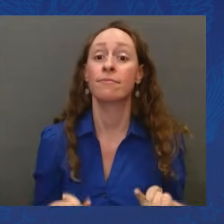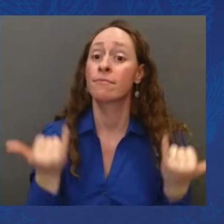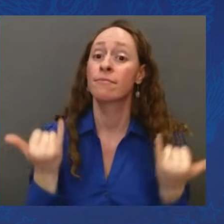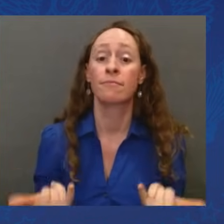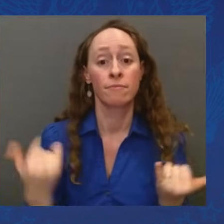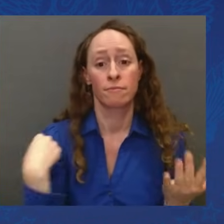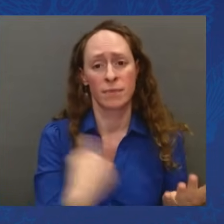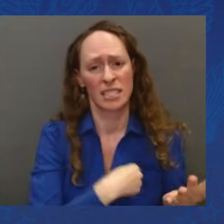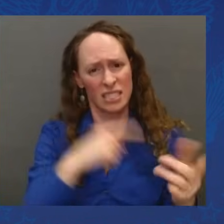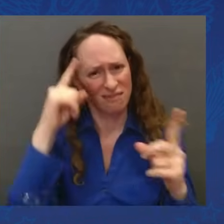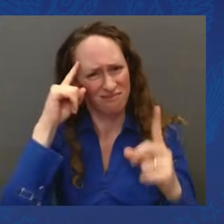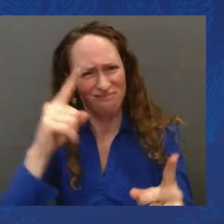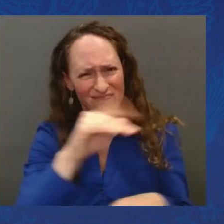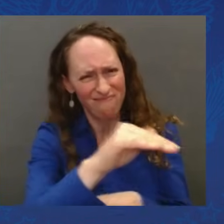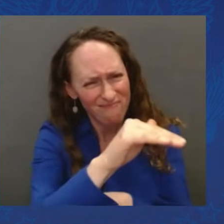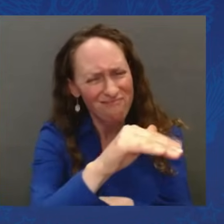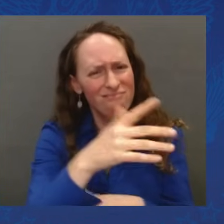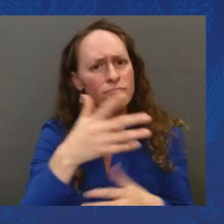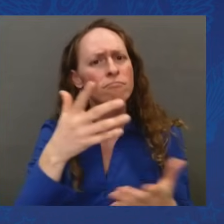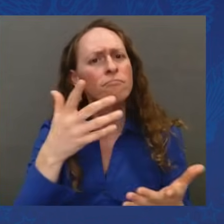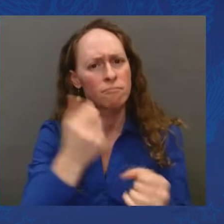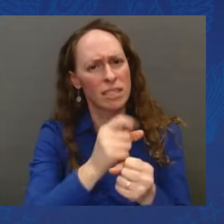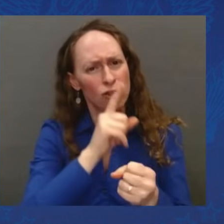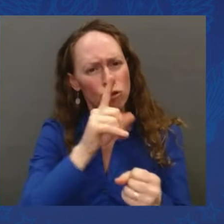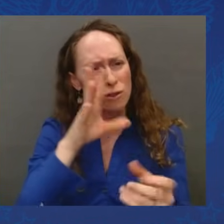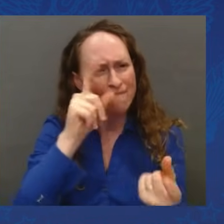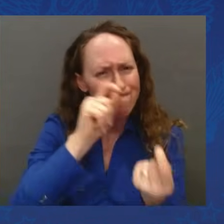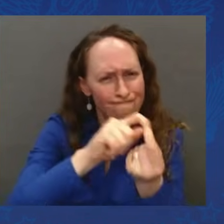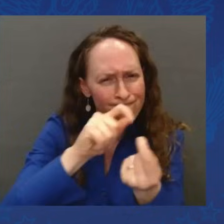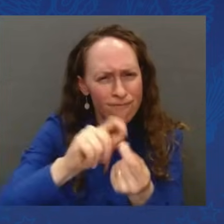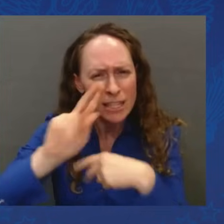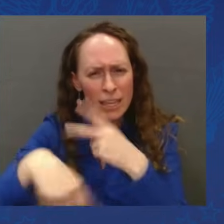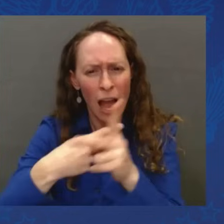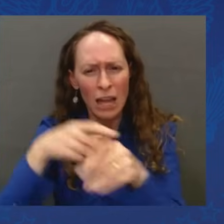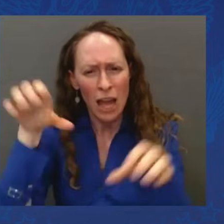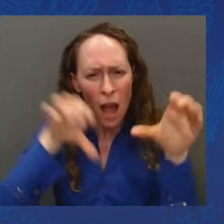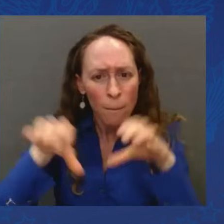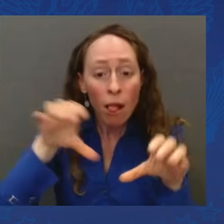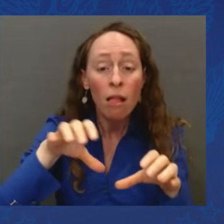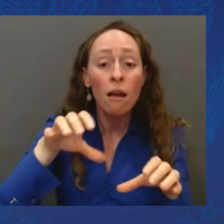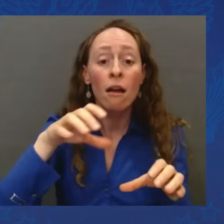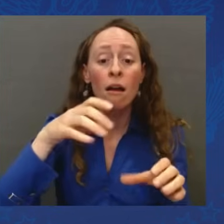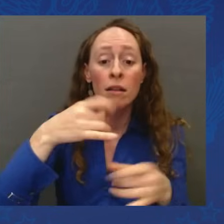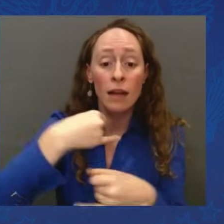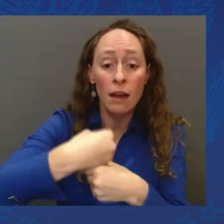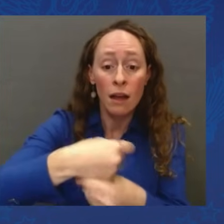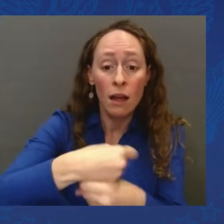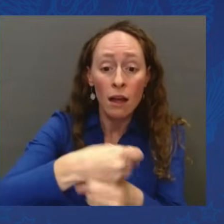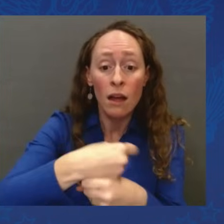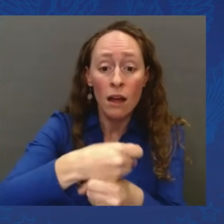and I appreciate President Xi's commitment on this issue. President Xi and I tasked our teams to maintain a policy